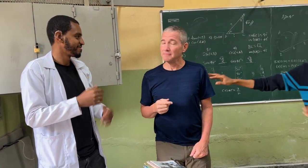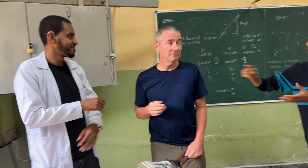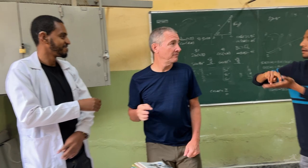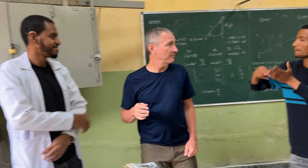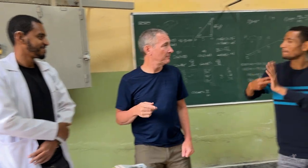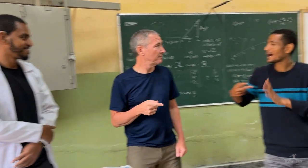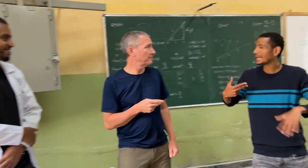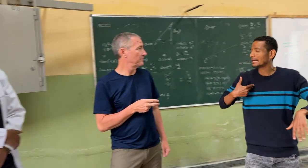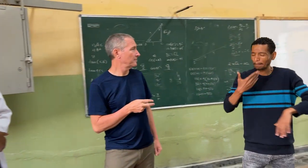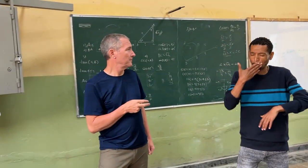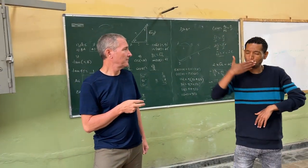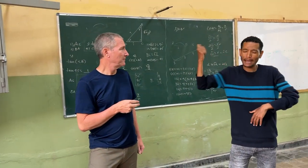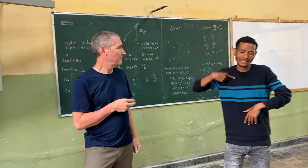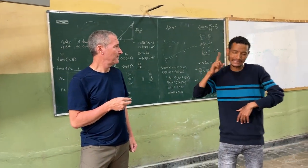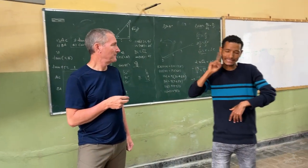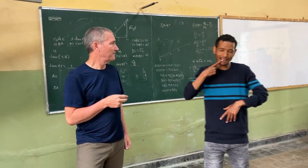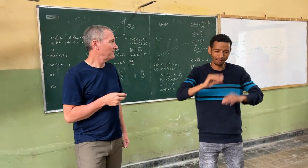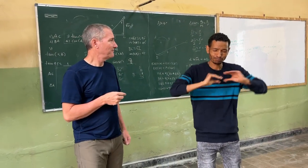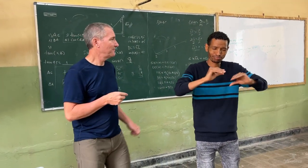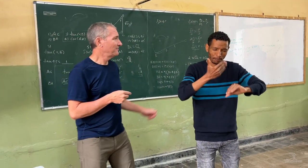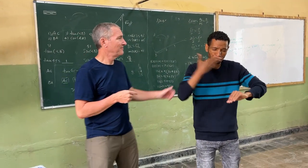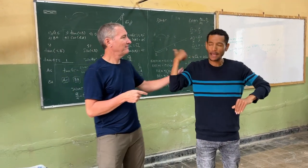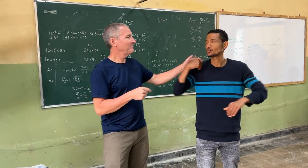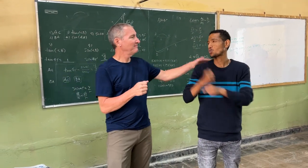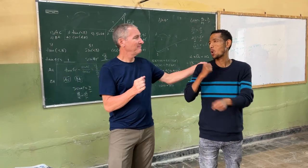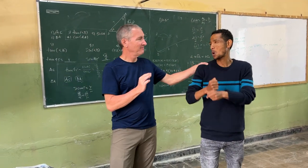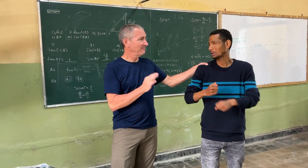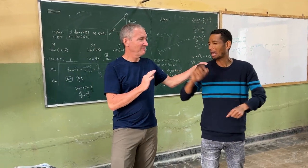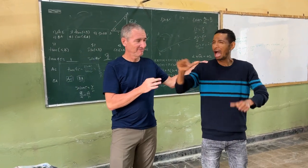He means that working with Deaf students is way better than